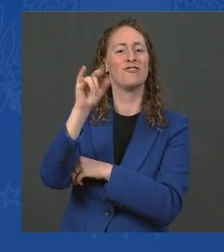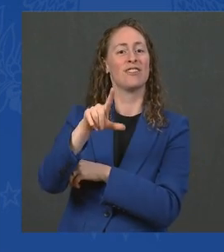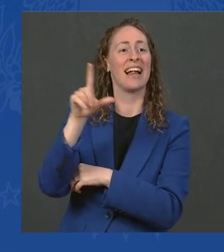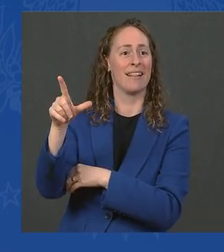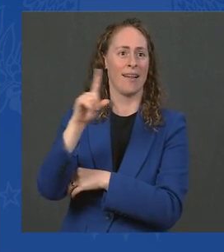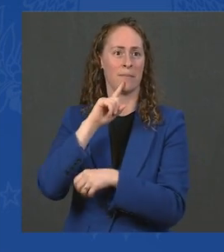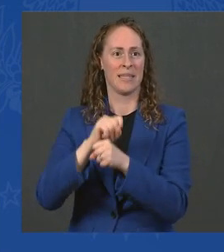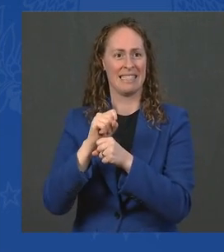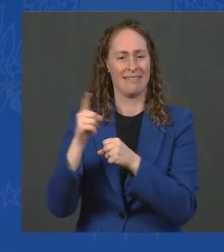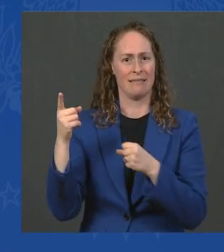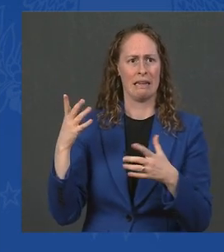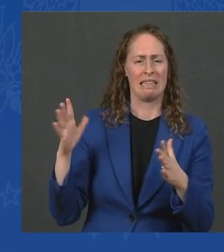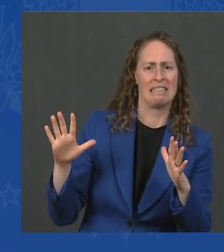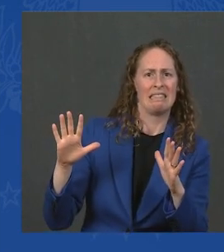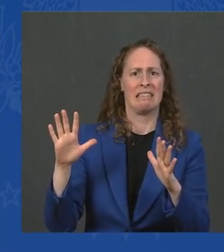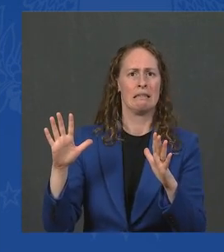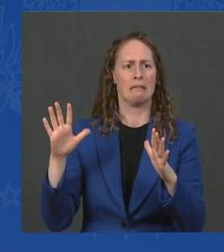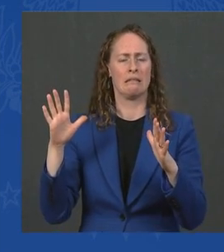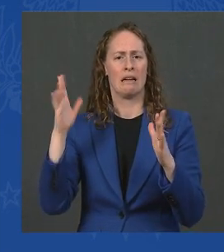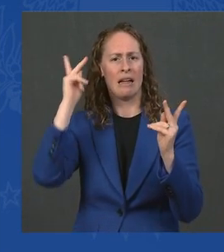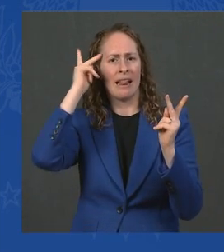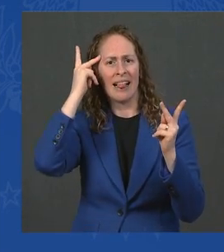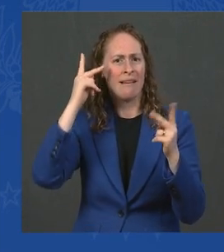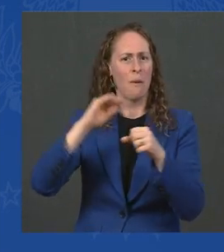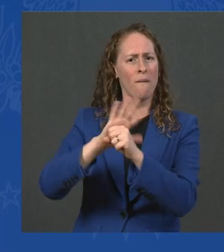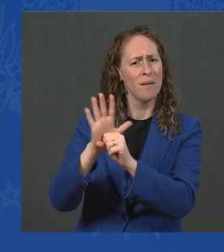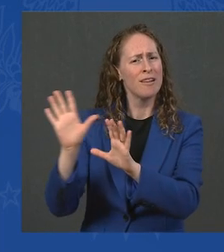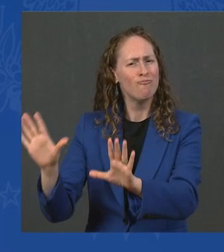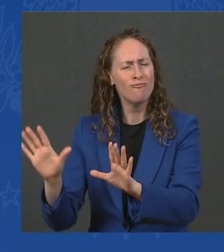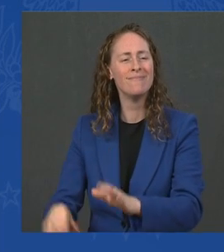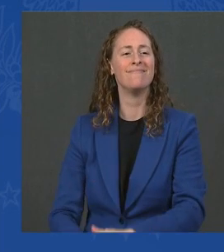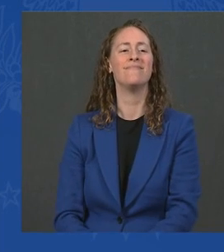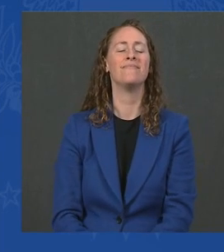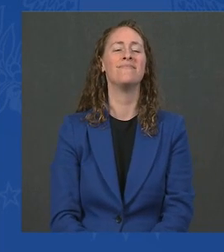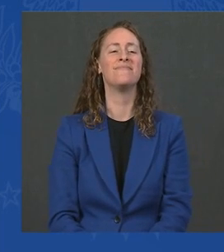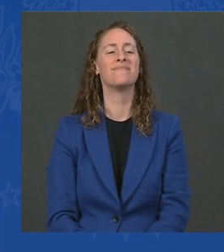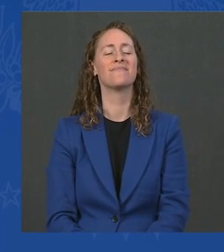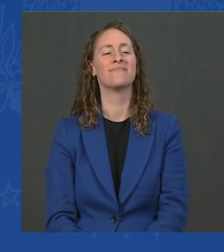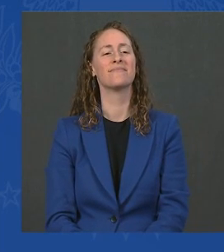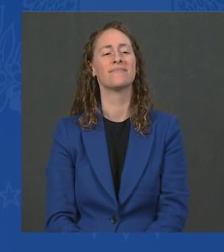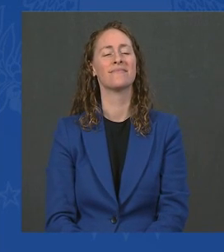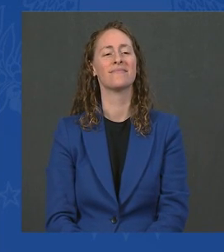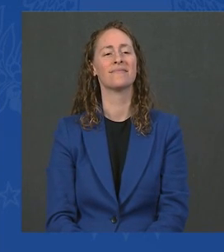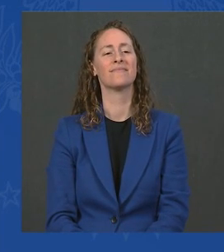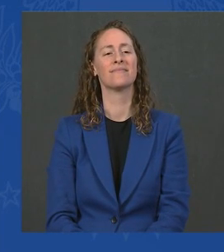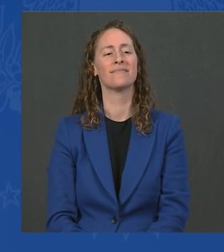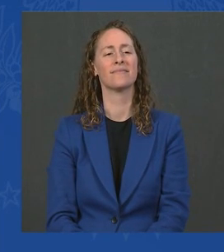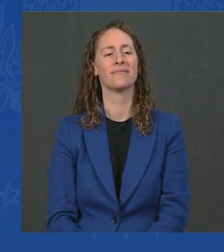Mr. Pool: Yesterday, I found I was selected to introduce the President of the United States of America. I questioned, why me?